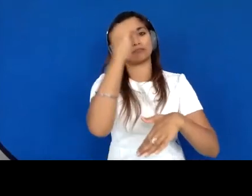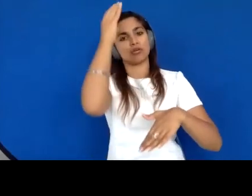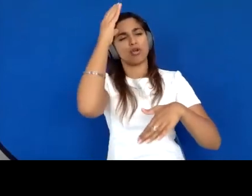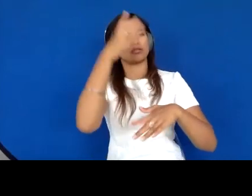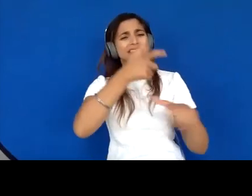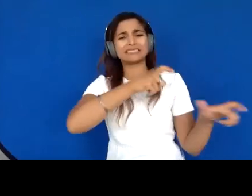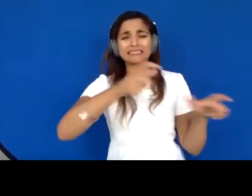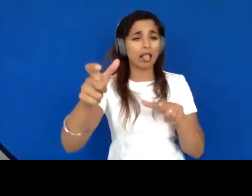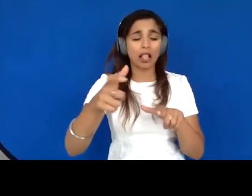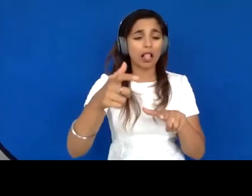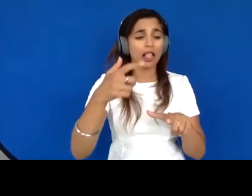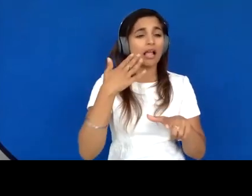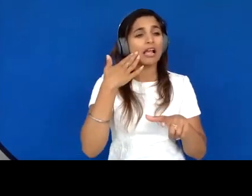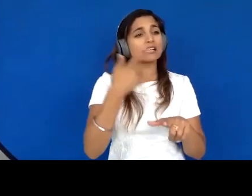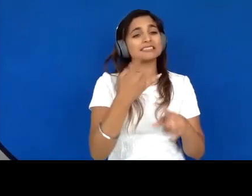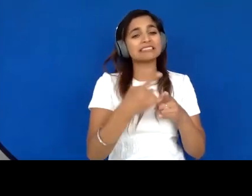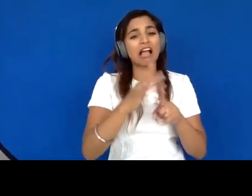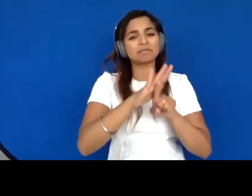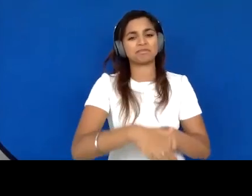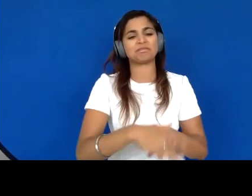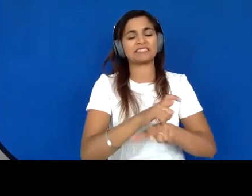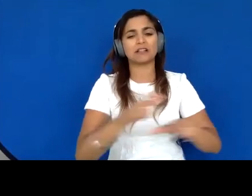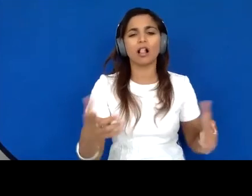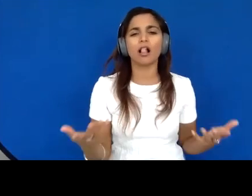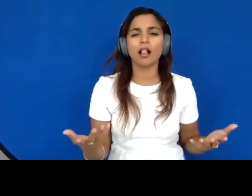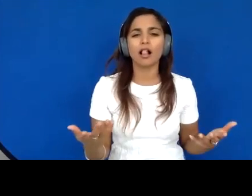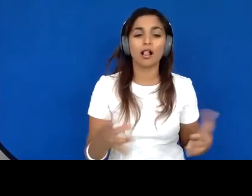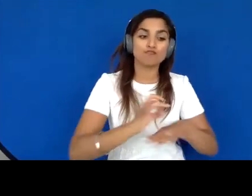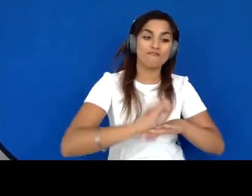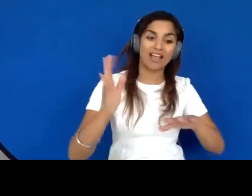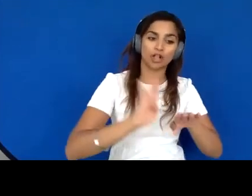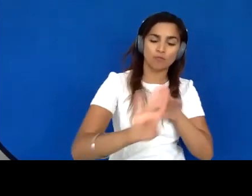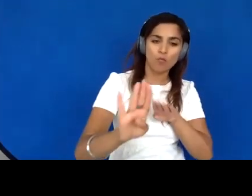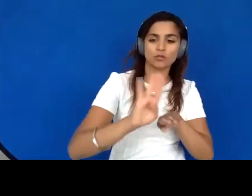either of professional sport and sports media they also had a major opportunity